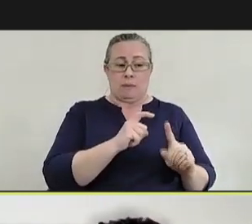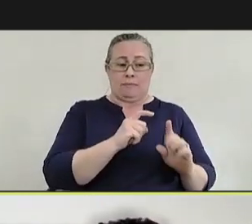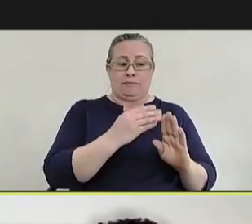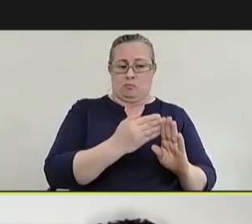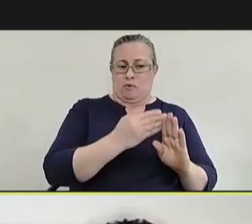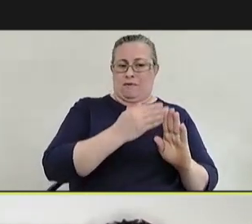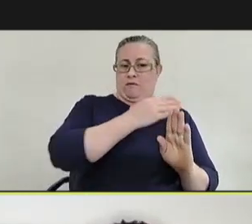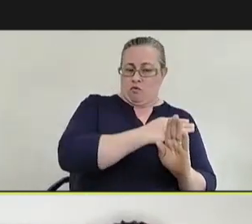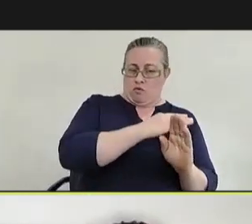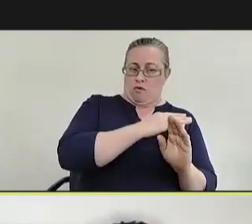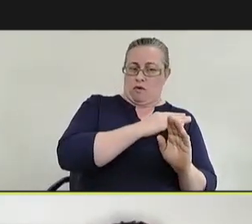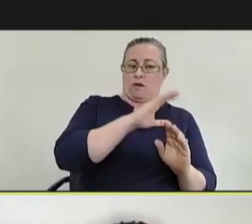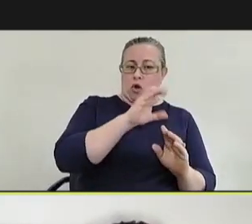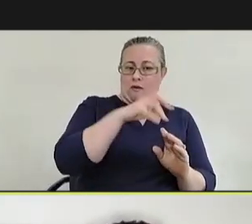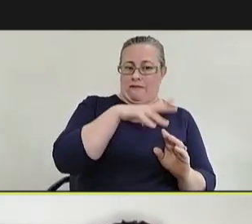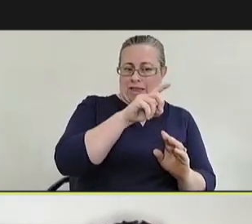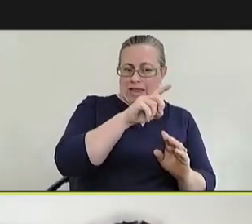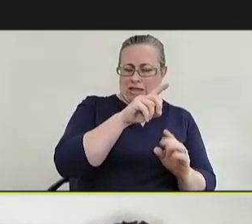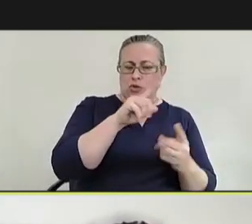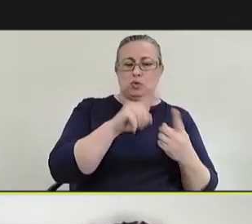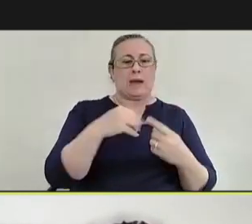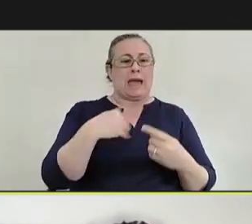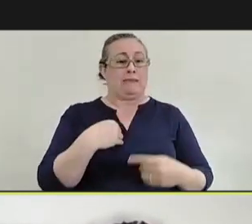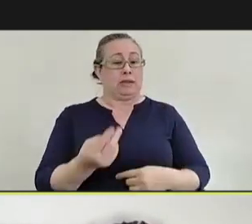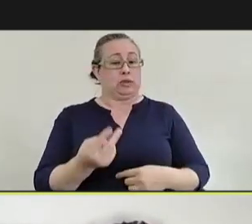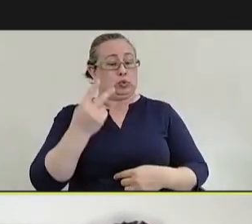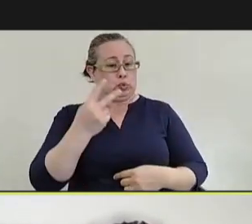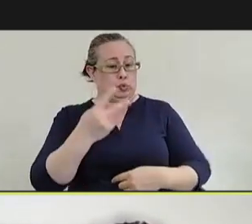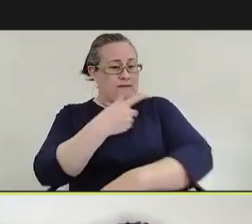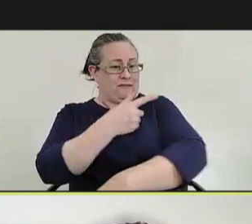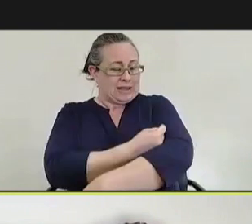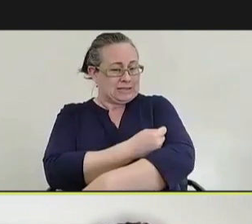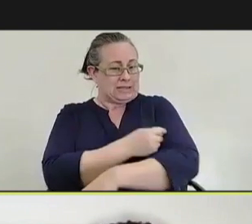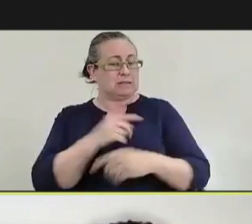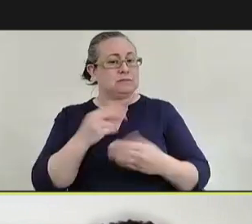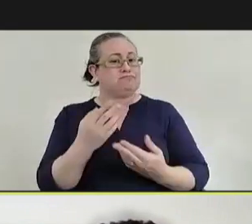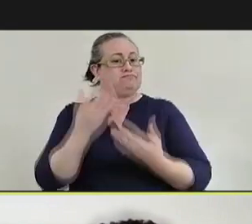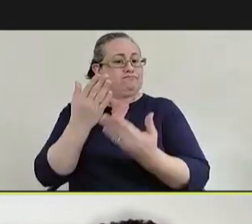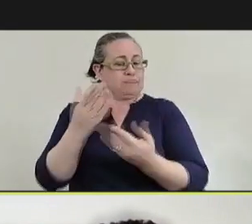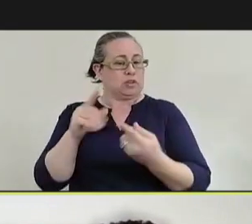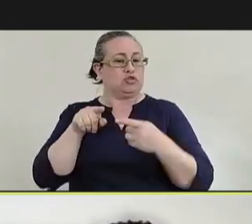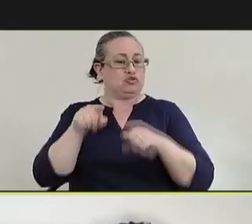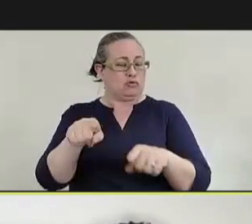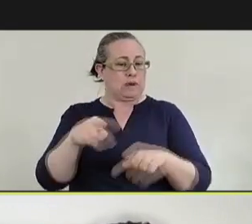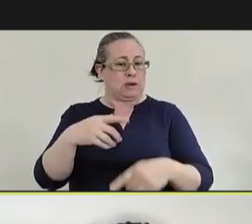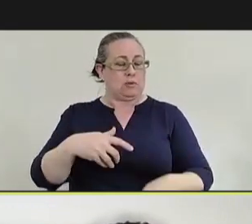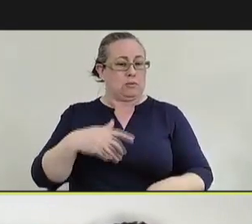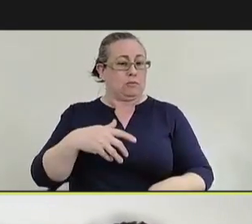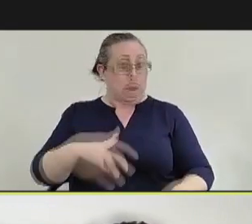pandemic to having two vaccines recommended during pregnancy. Flu vaccine, which really the primary